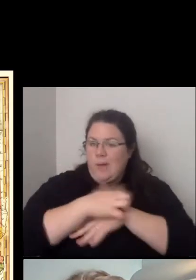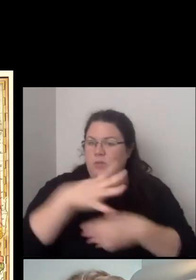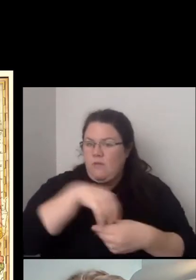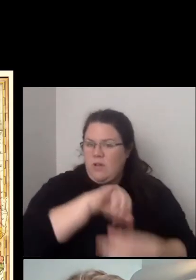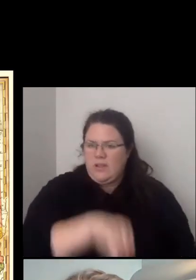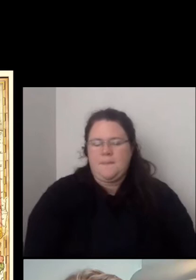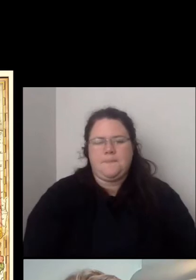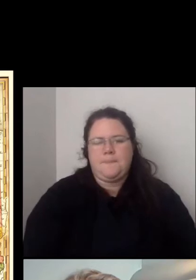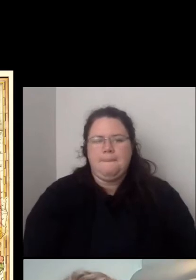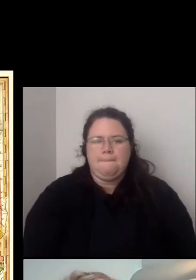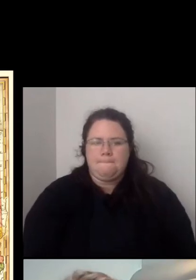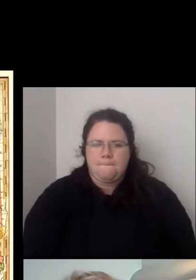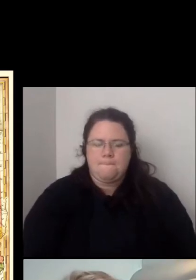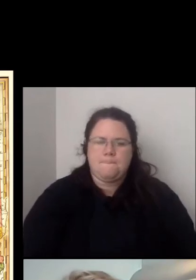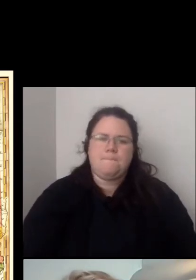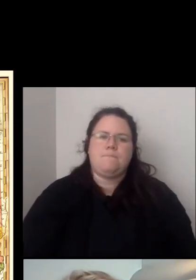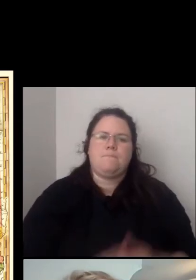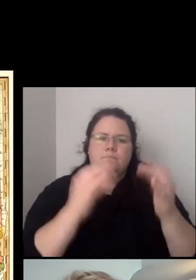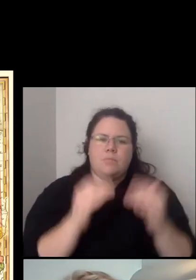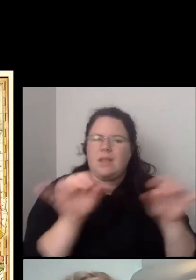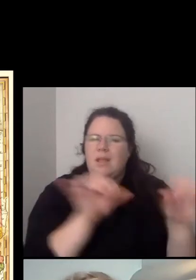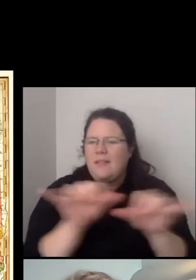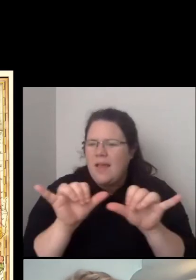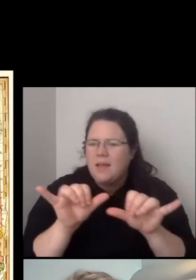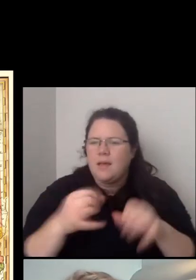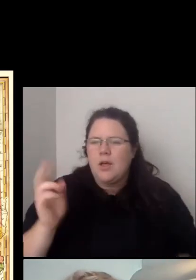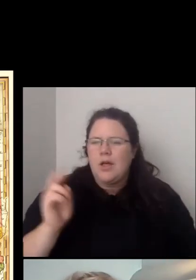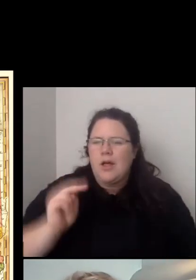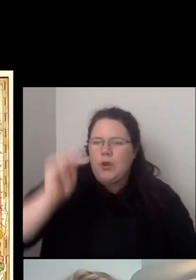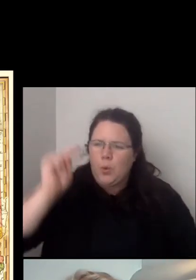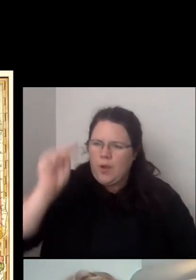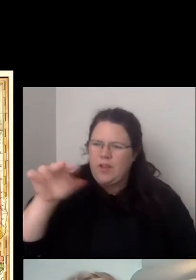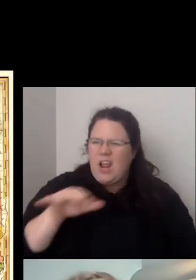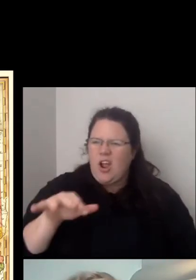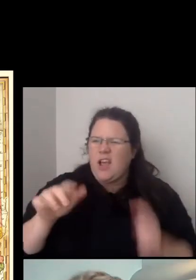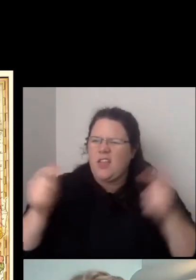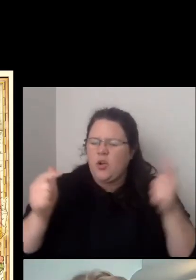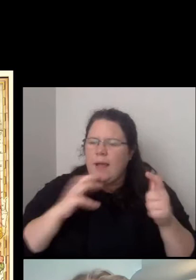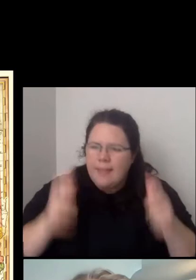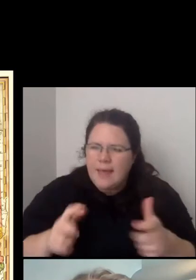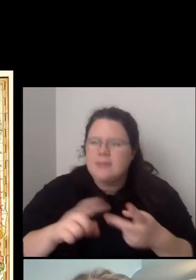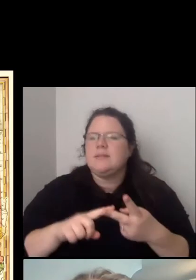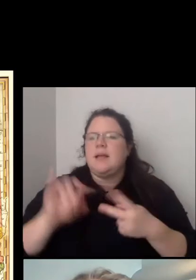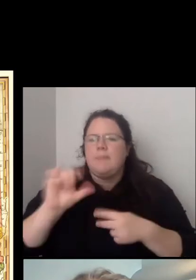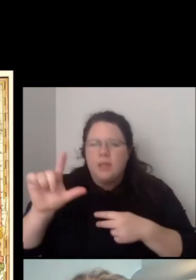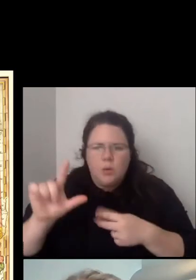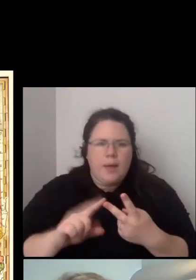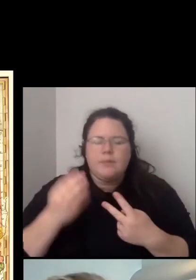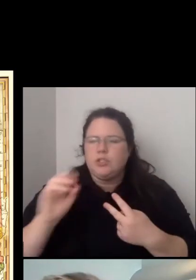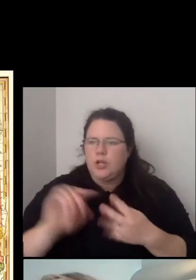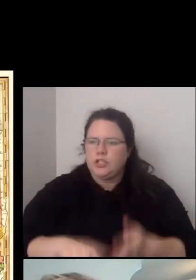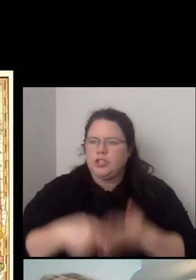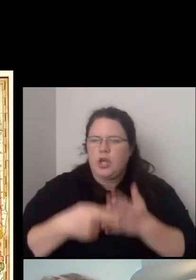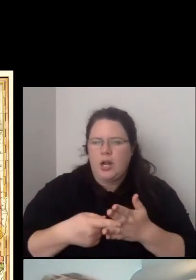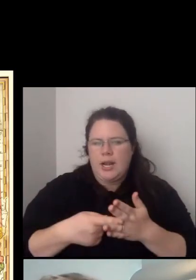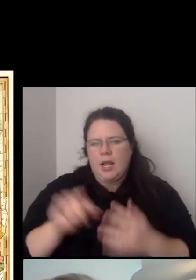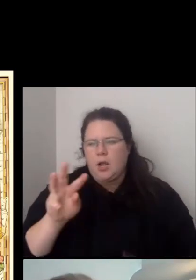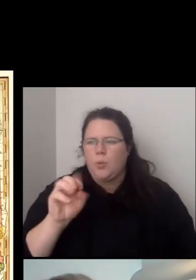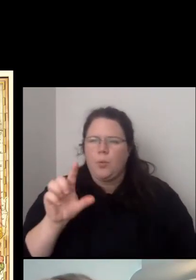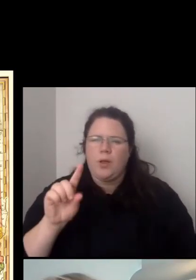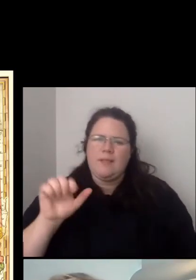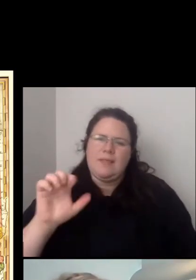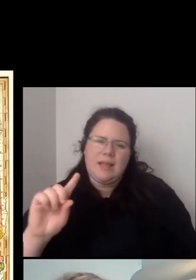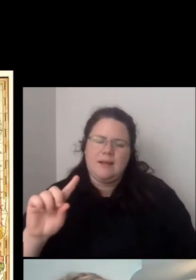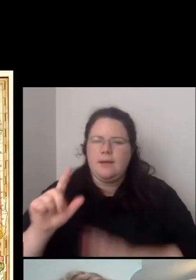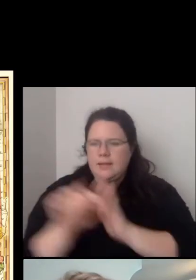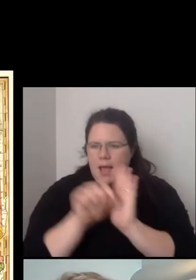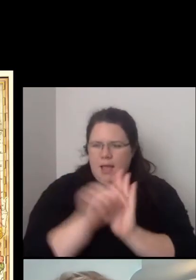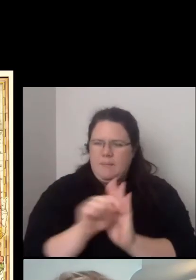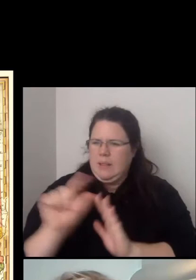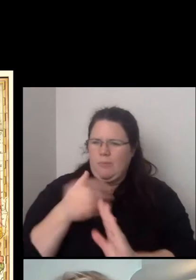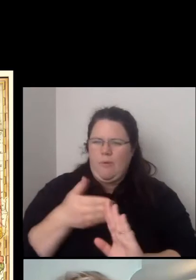Beginning much like in the upper Great Lakes, down here in Illinois and Missouri, beginning in the late Woodland period and a little bit before, we get part-time agriculturalists.